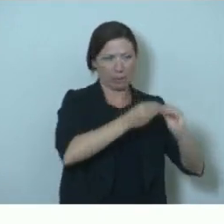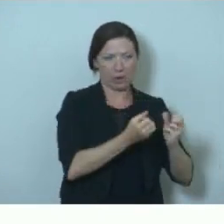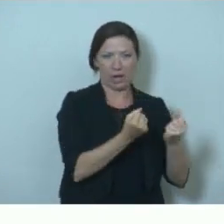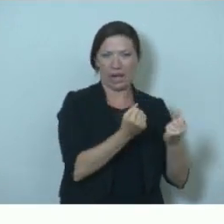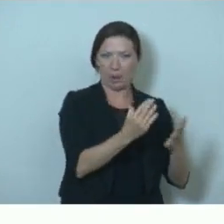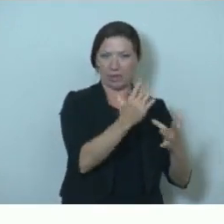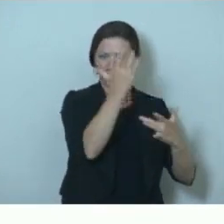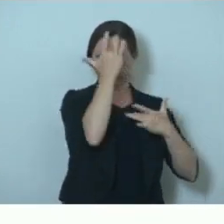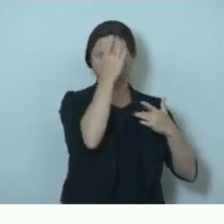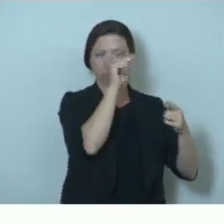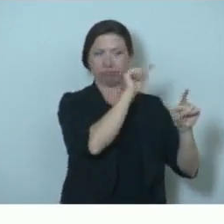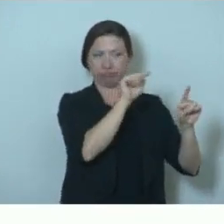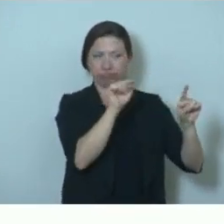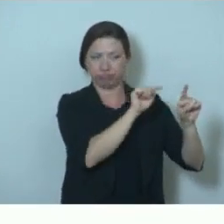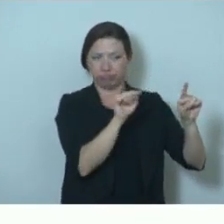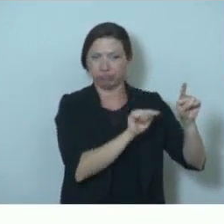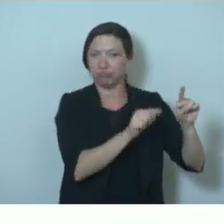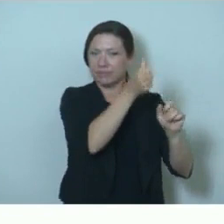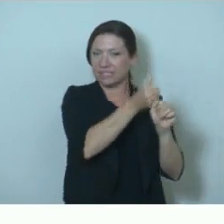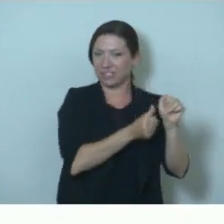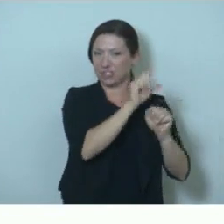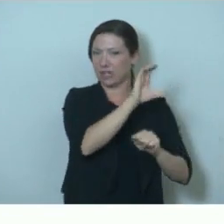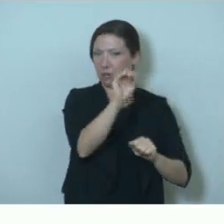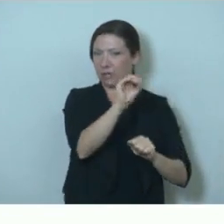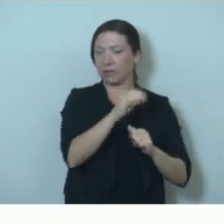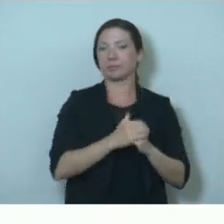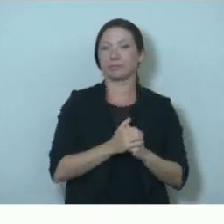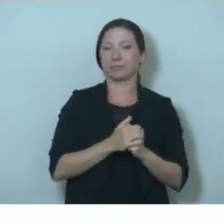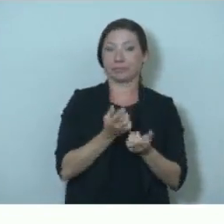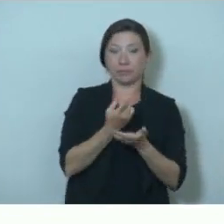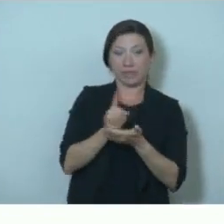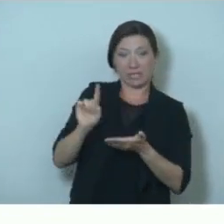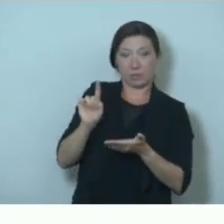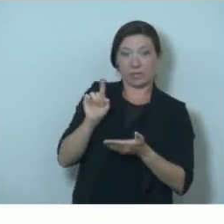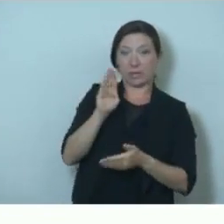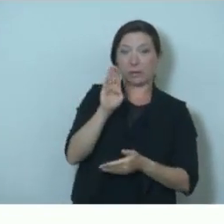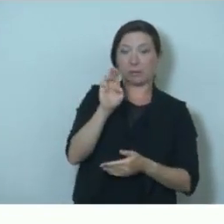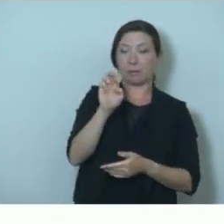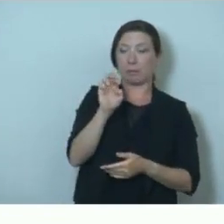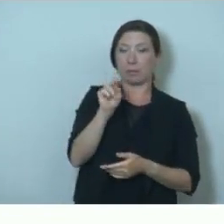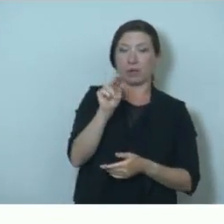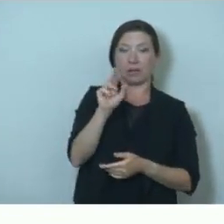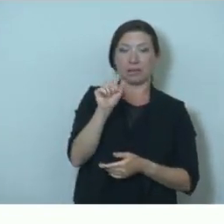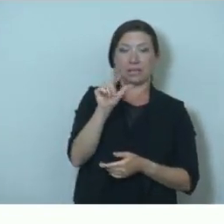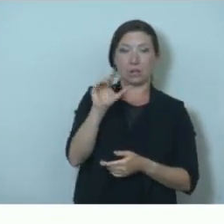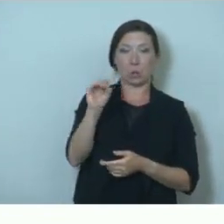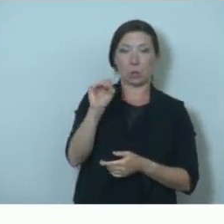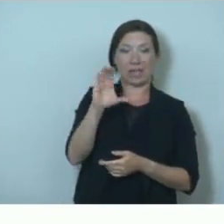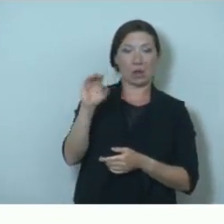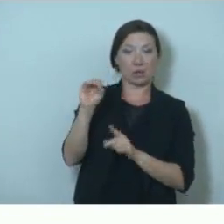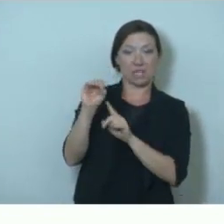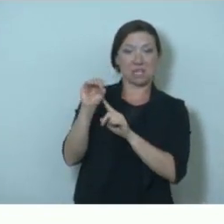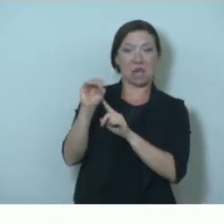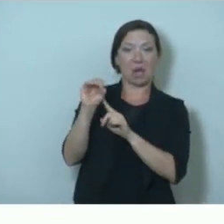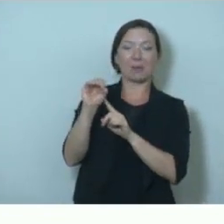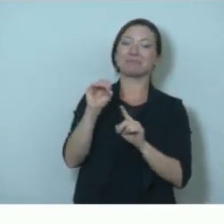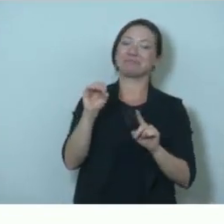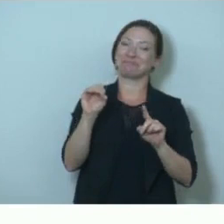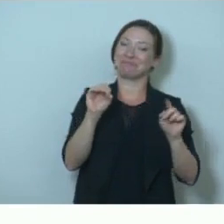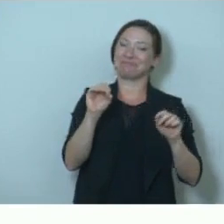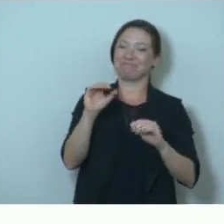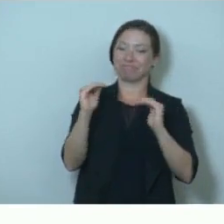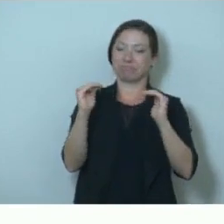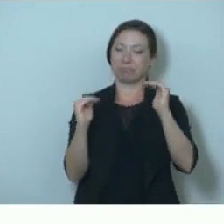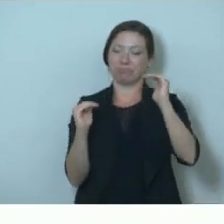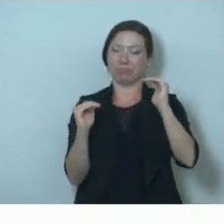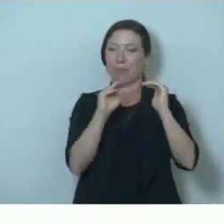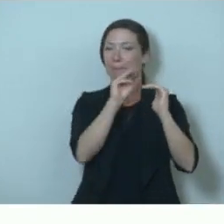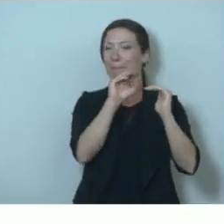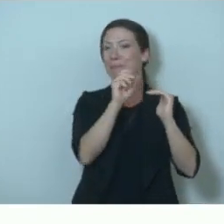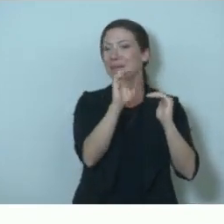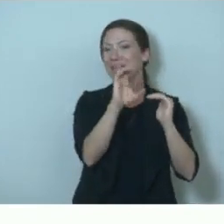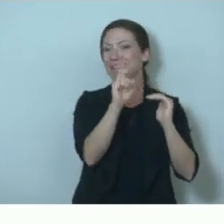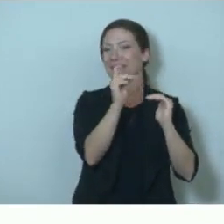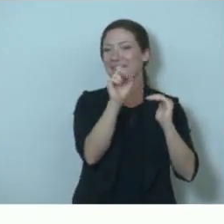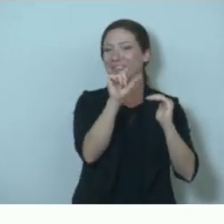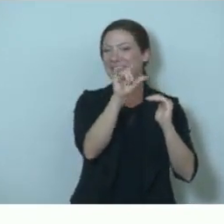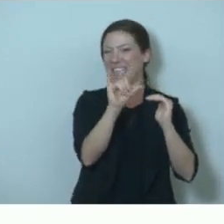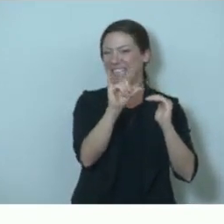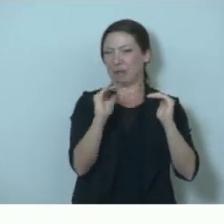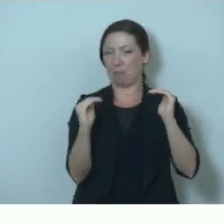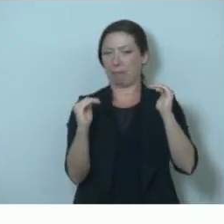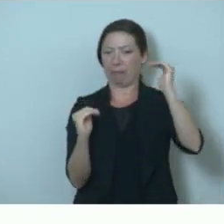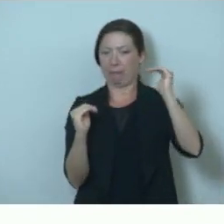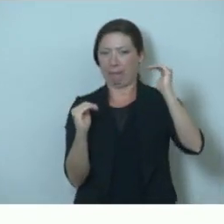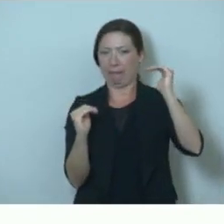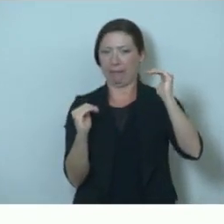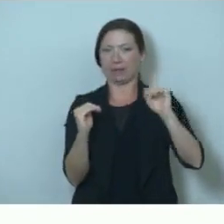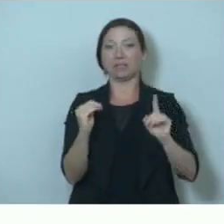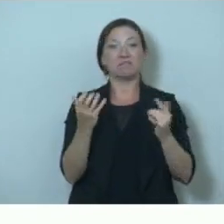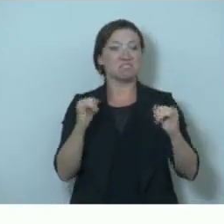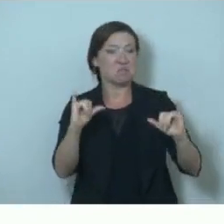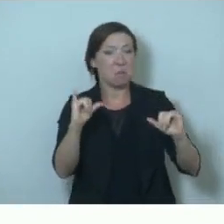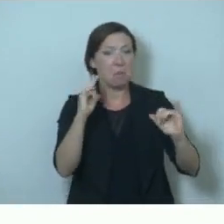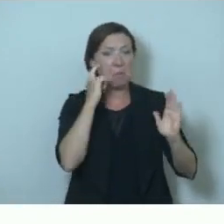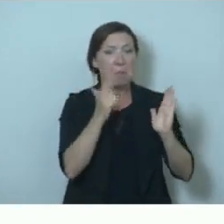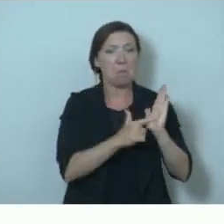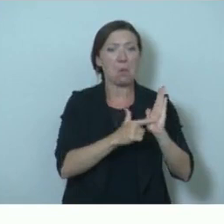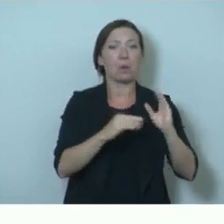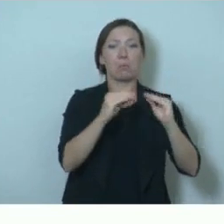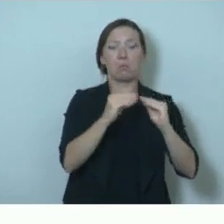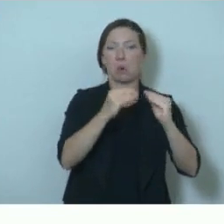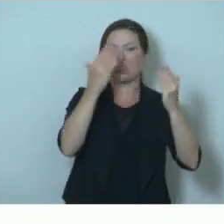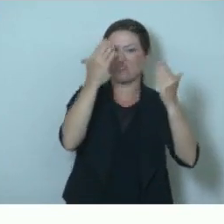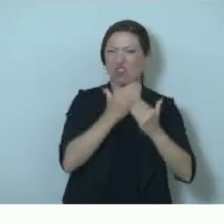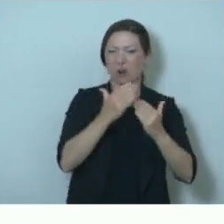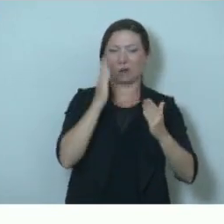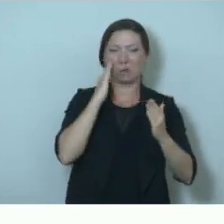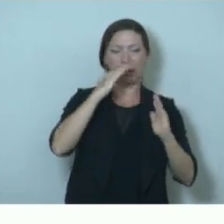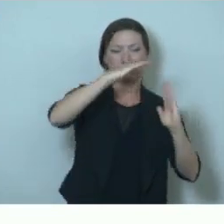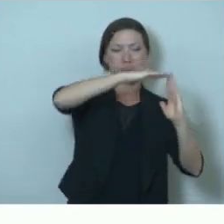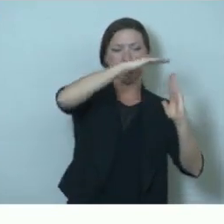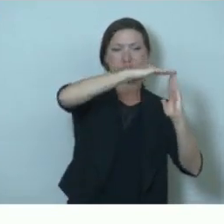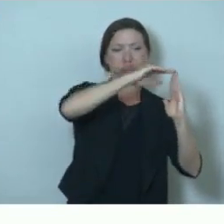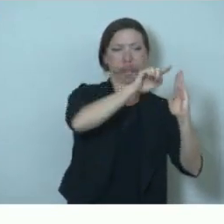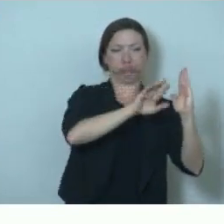EACH COUNTY AND NAME AND THE NUMBER OF CASES WE HAVE SEEN SO FAR IN THAT COUN AND LAST WEEK COUNTY SURPASSED BY MCCUNLY AND VERY CLOSE NOW AS WELL.